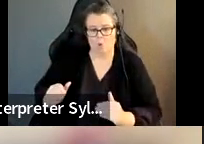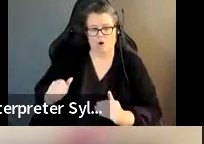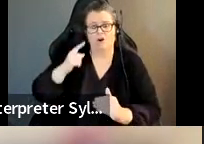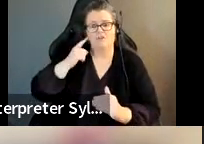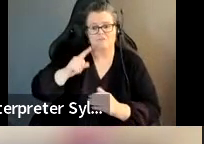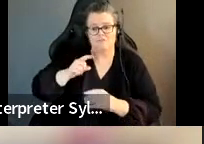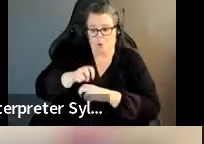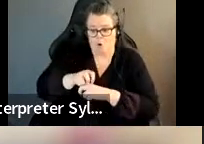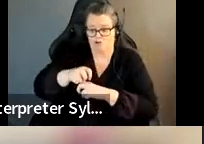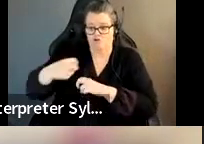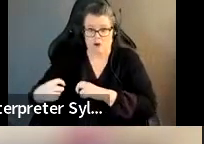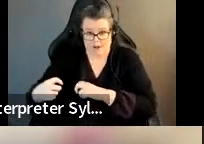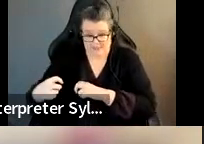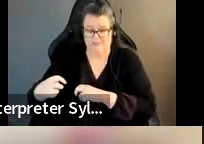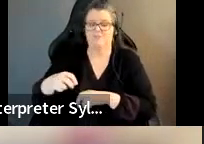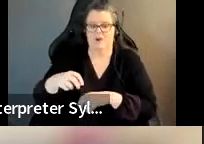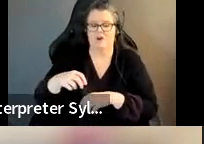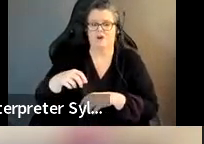with regards to the foot rest, for example.